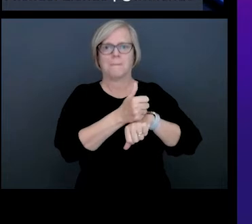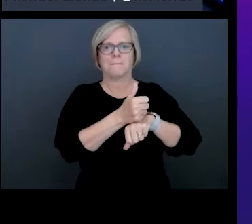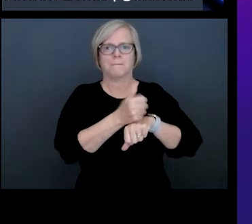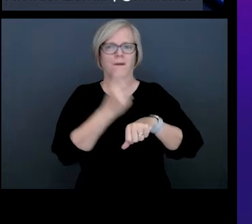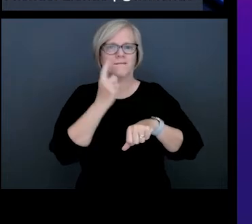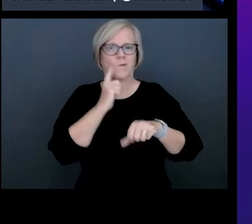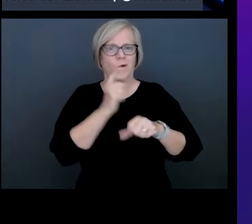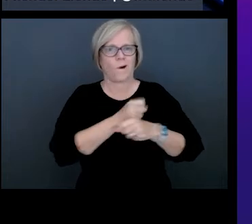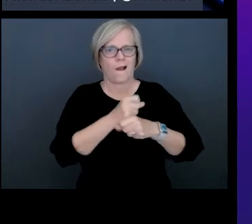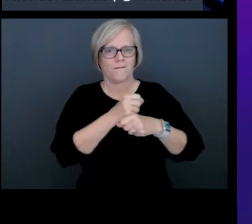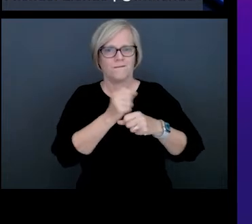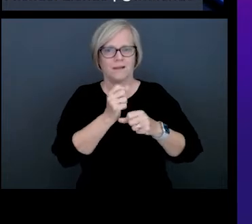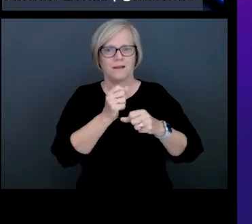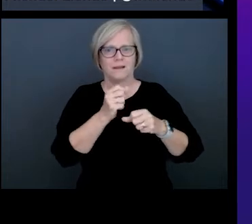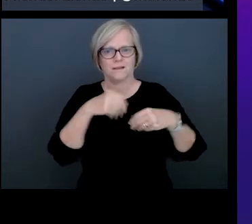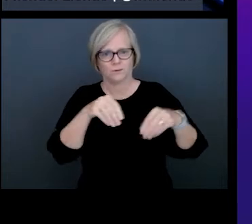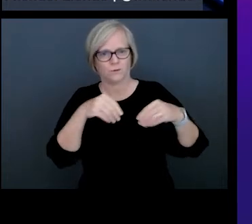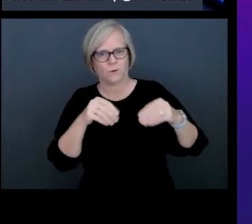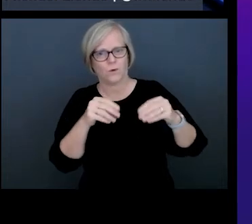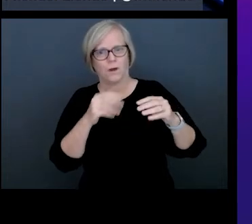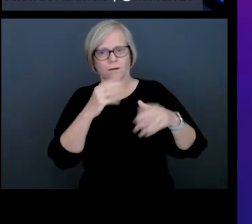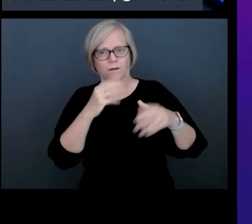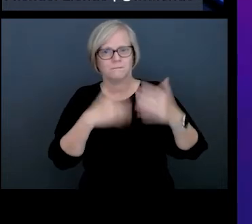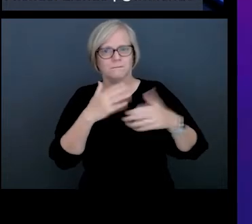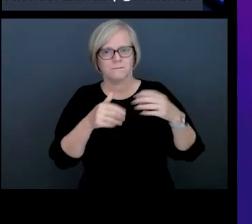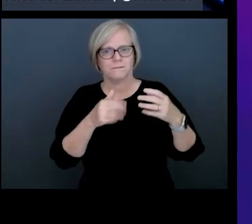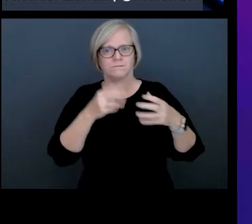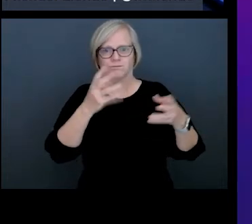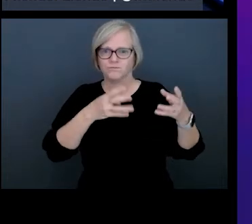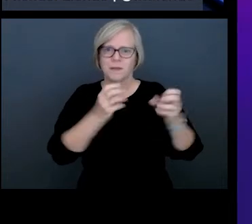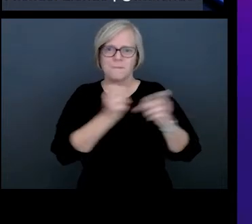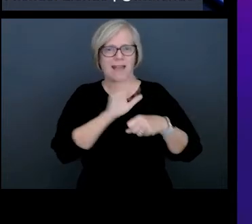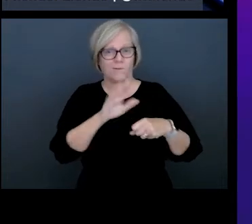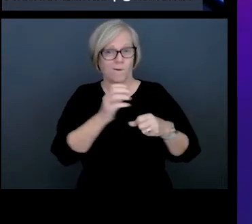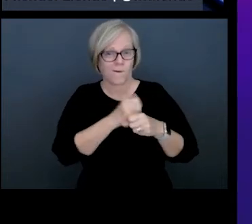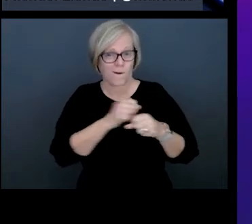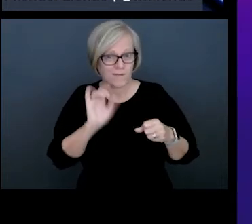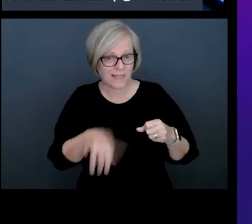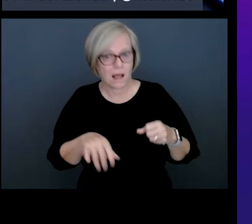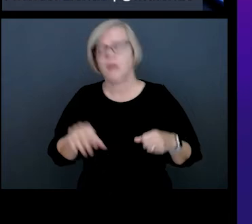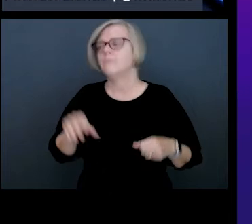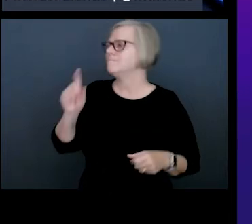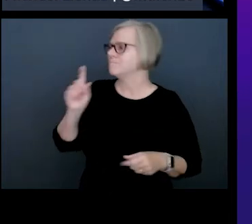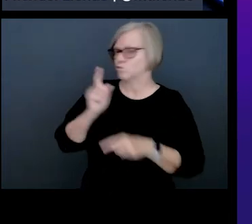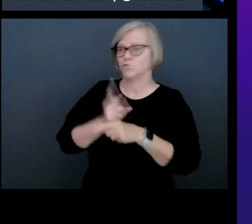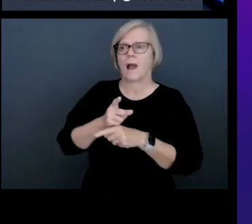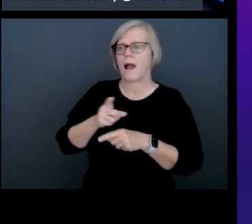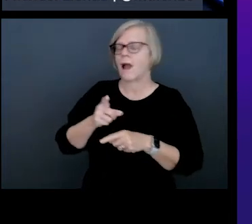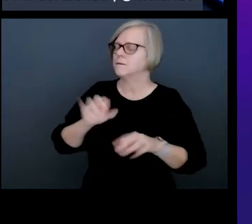and now they need to start making your coffee then. Exactly. You get the best of both worlds, right?